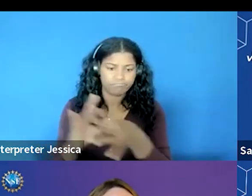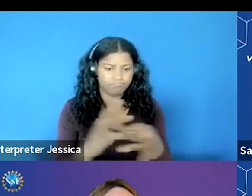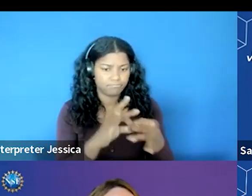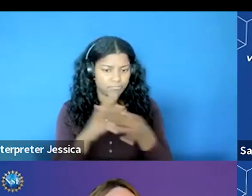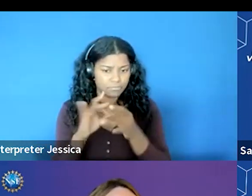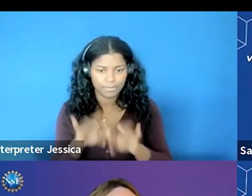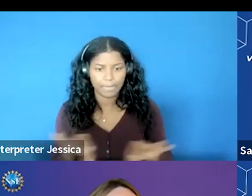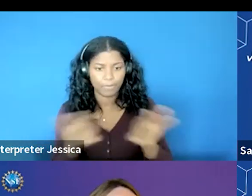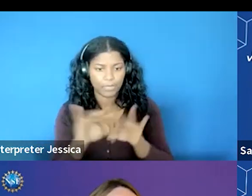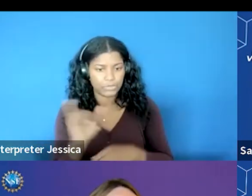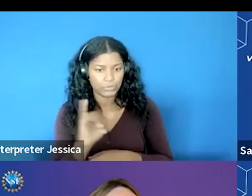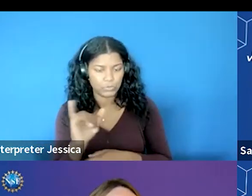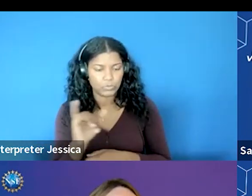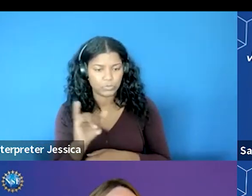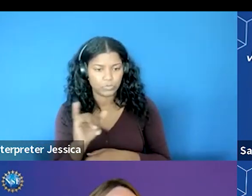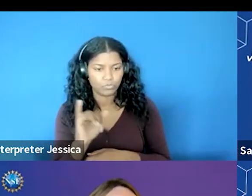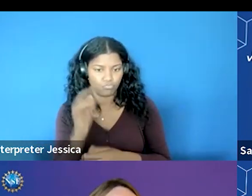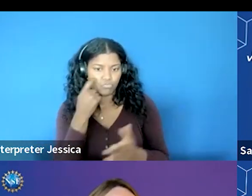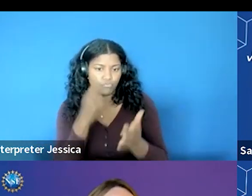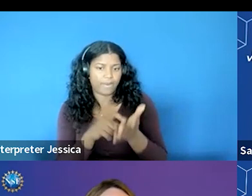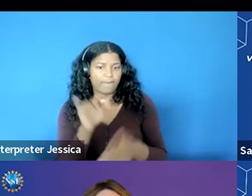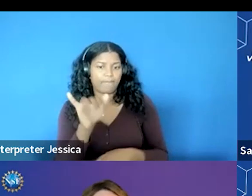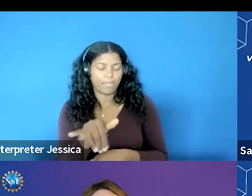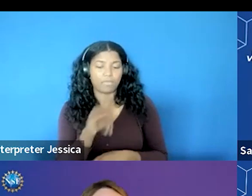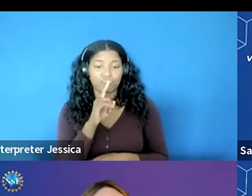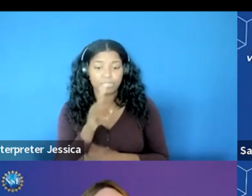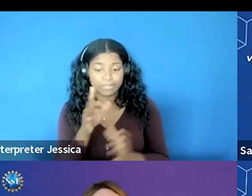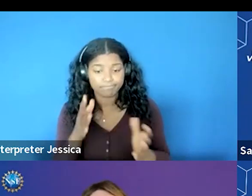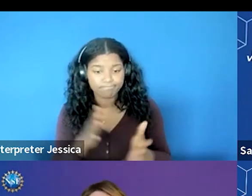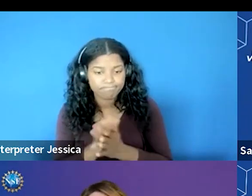And and therefore are eager to support it in any way we can.